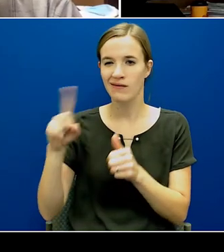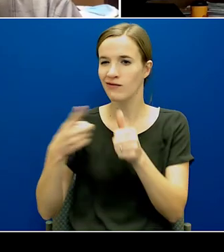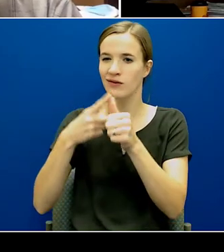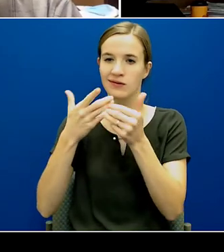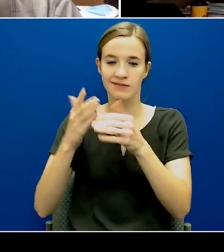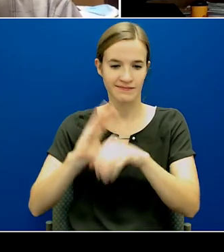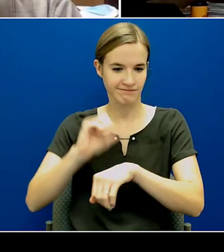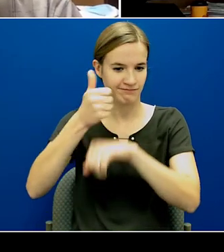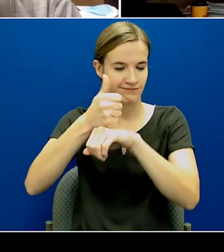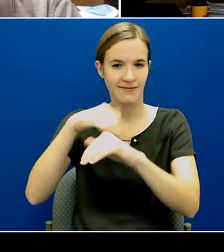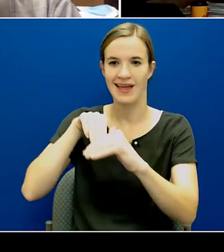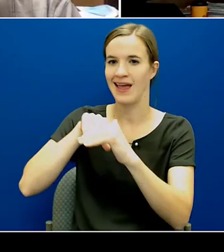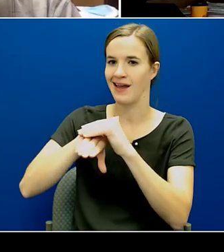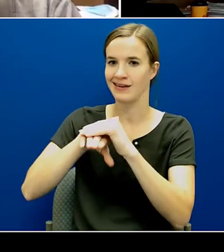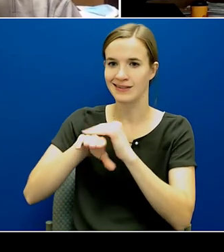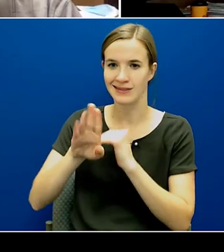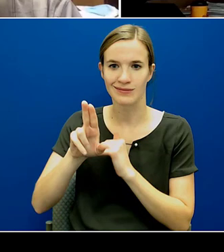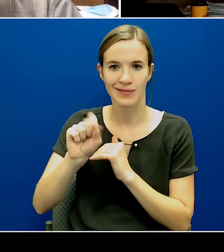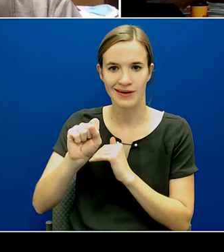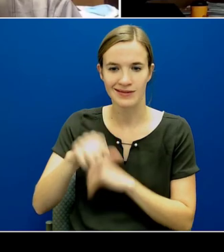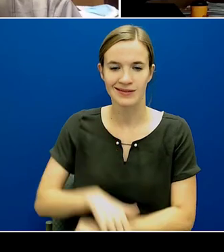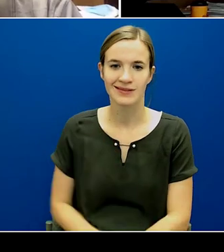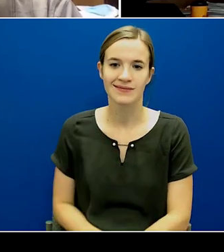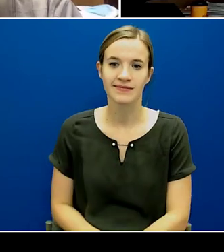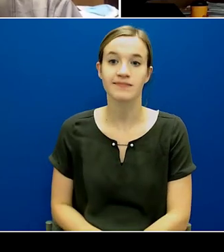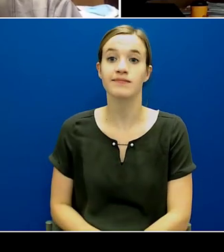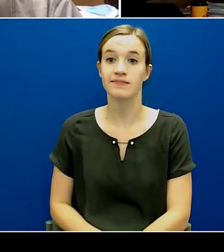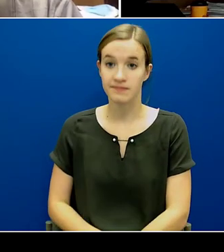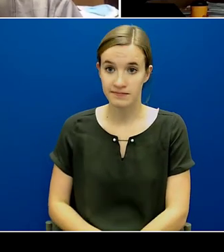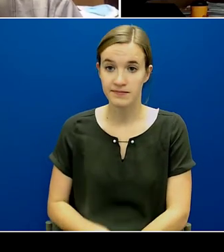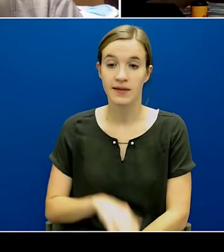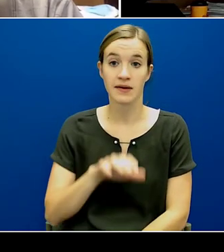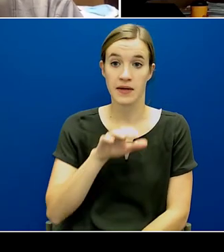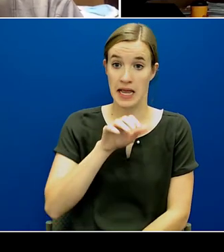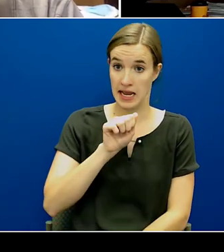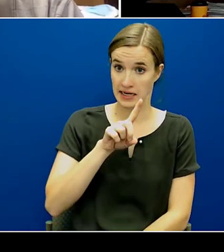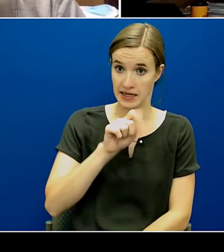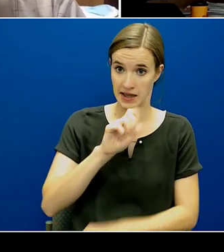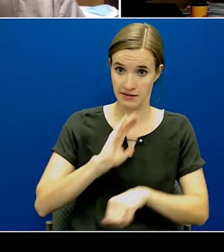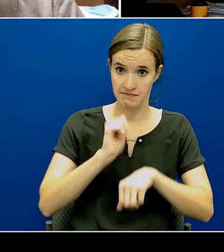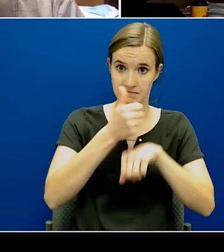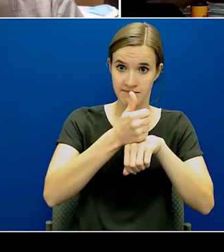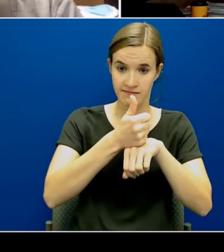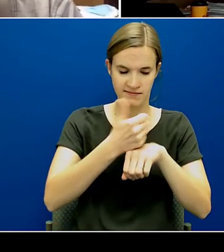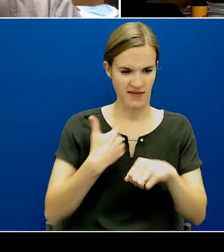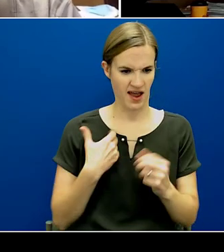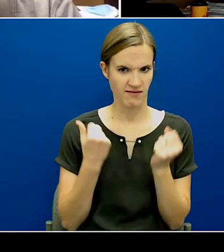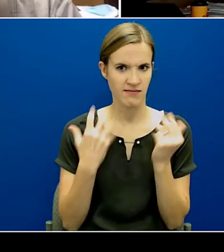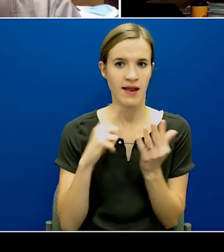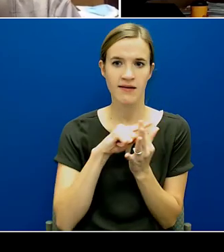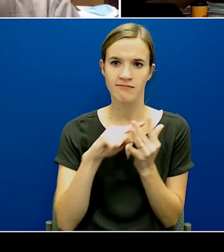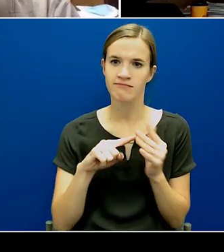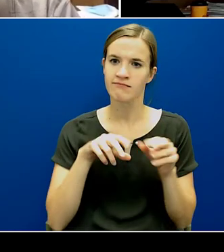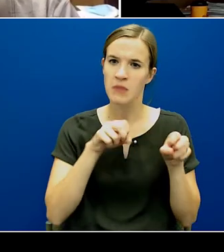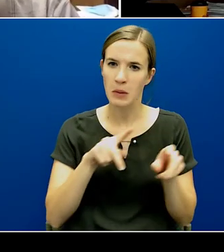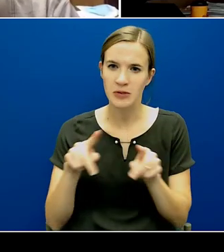cake for some of those things and presented plenty of opportunity. What I like to mention a lot of times when I'm talking about